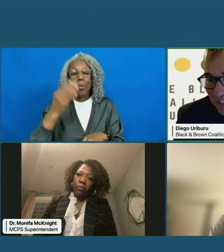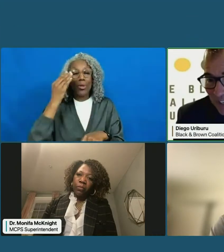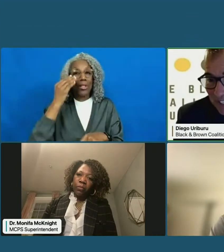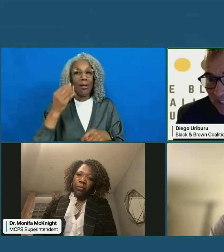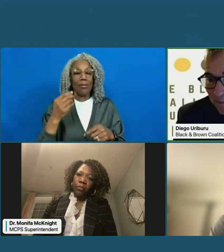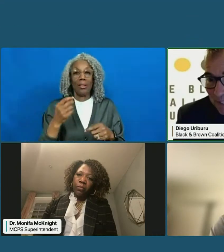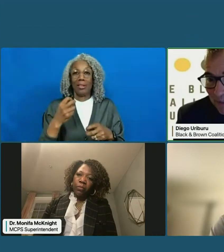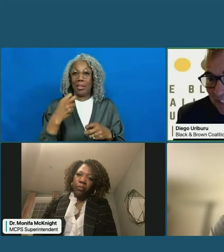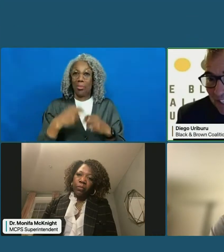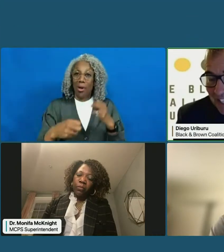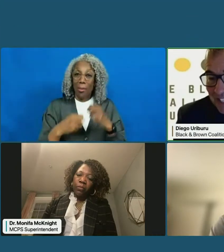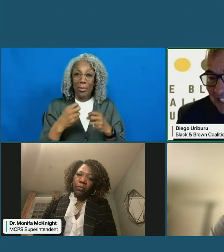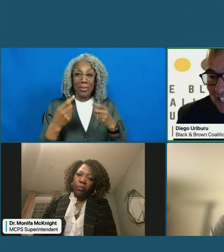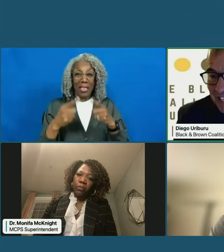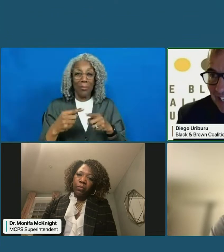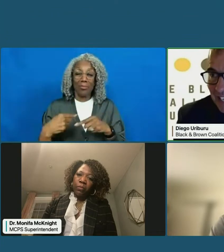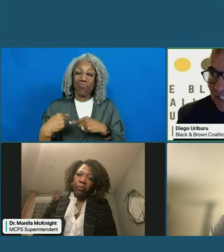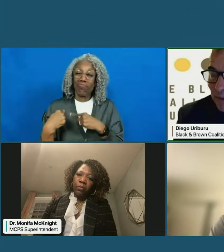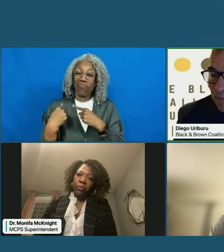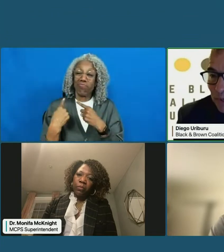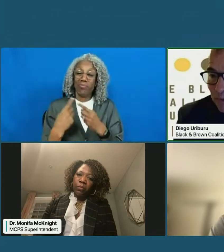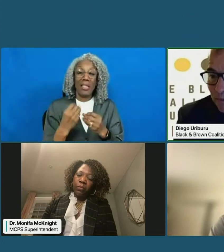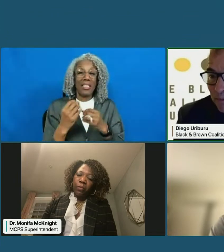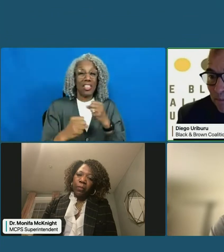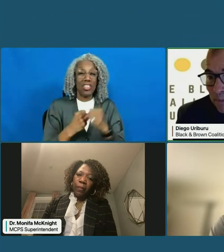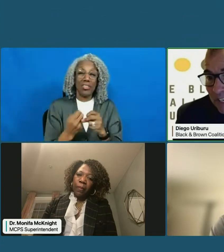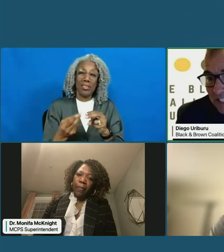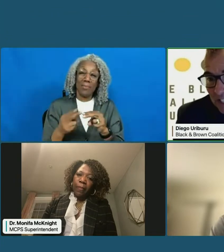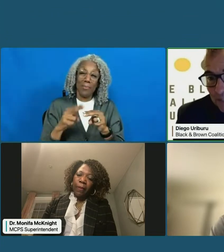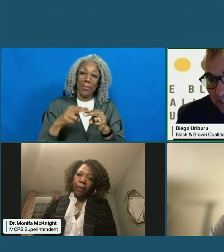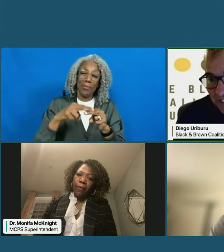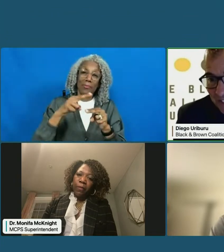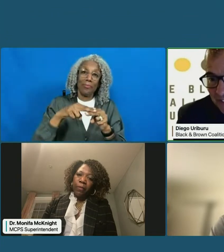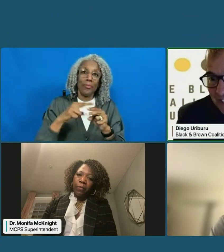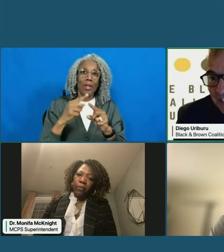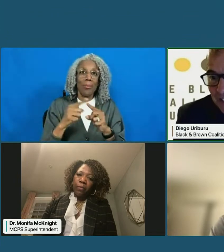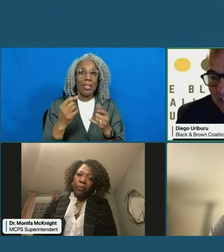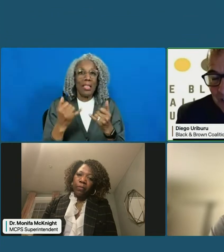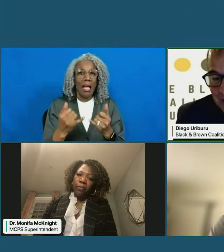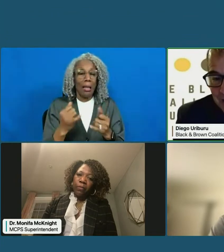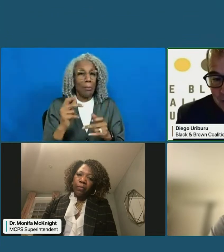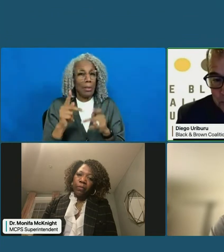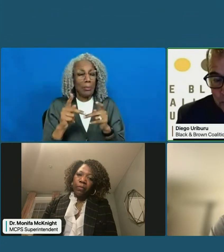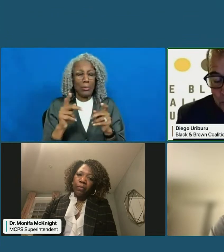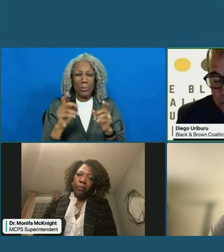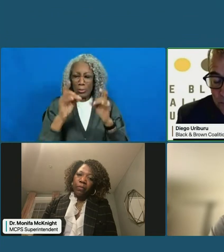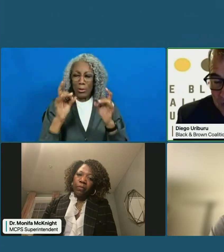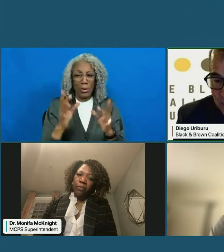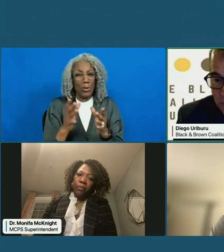team's time and I know that this is in accumulating over years.